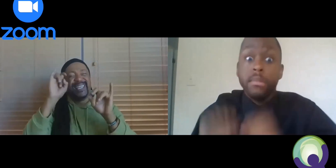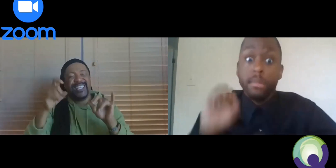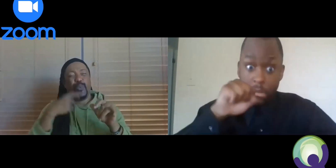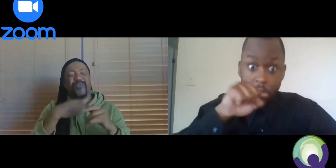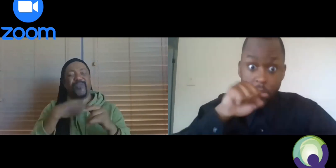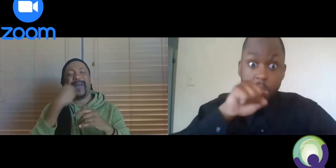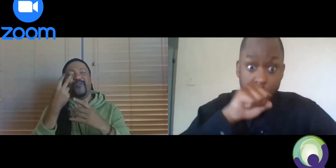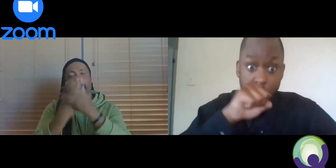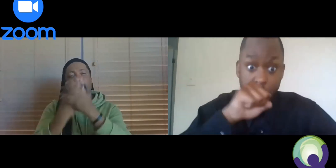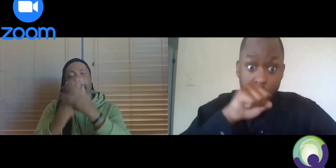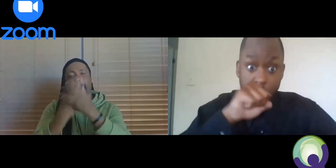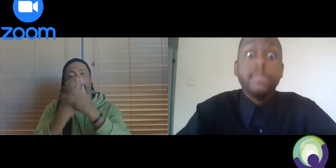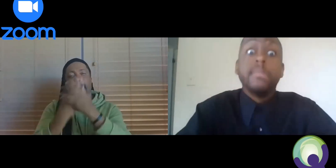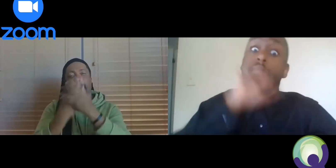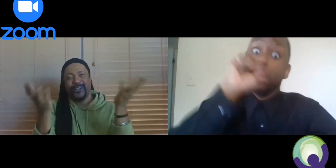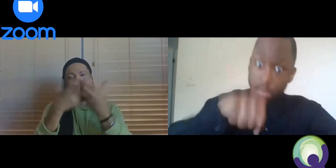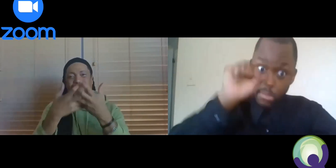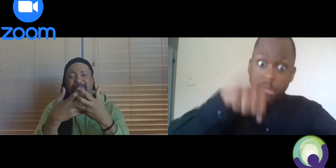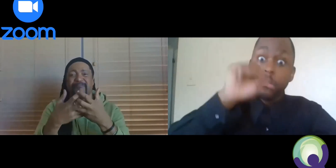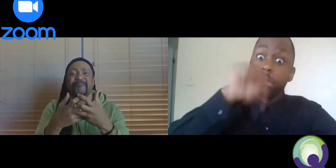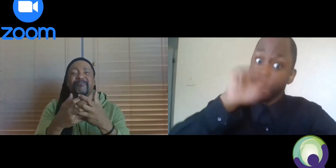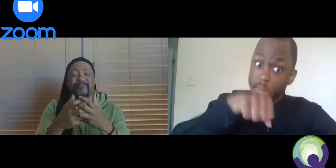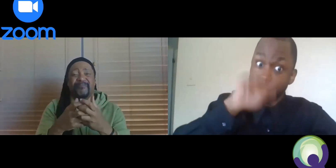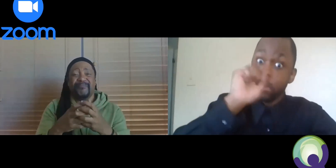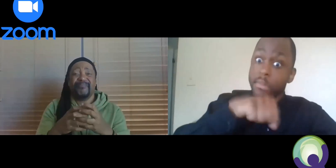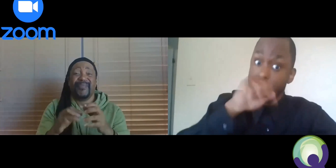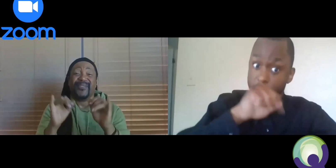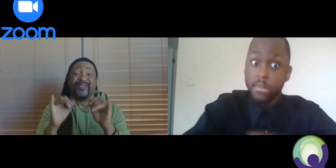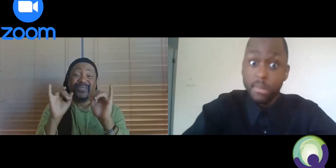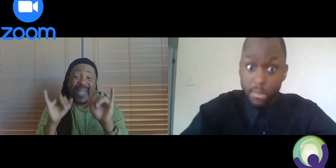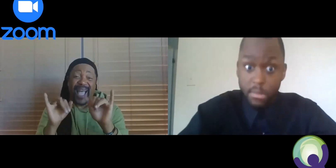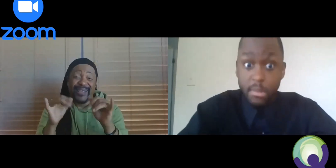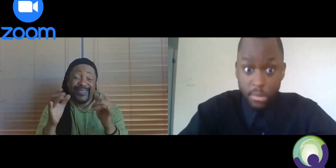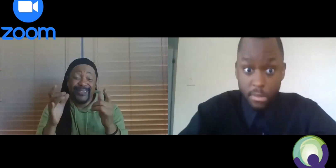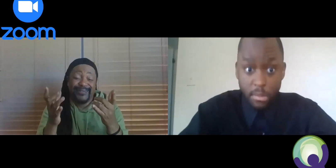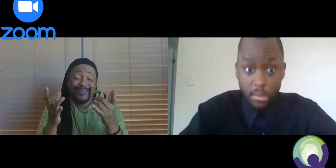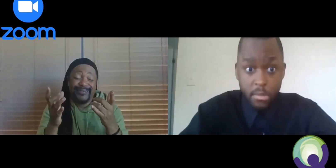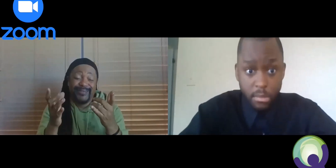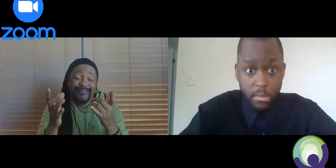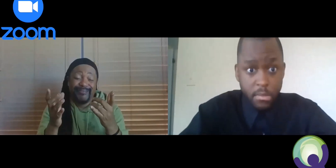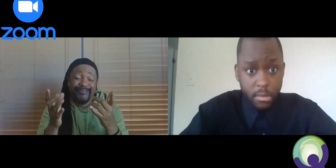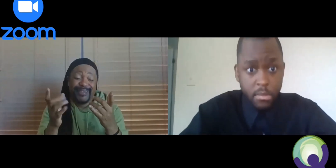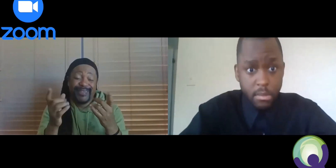but there was no identity as a deaf person. The kids need the best of both worlds. Something